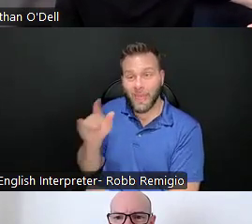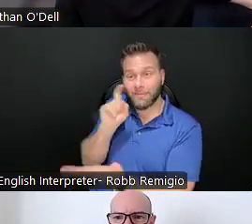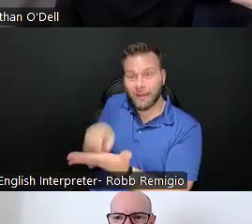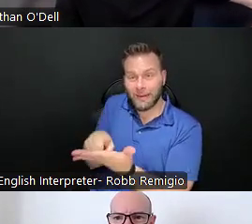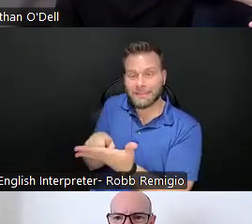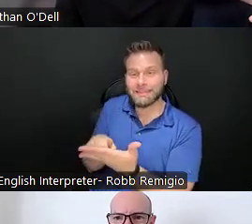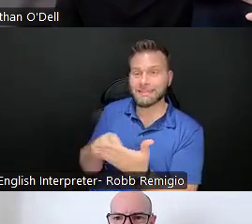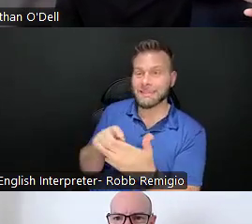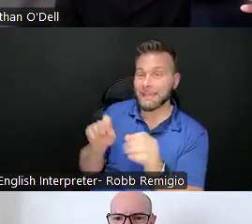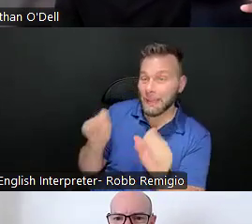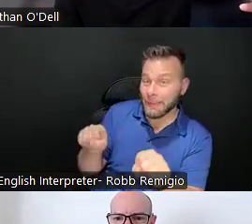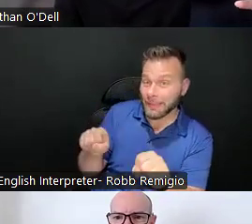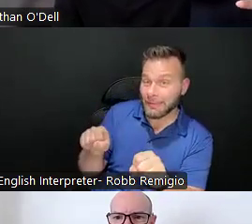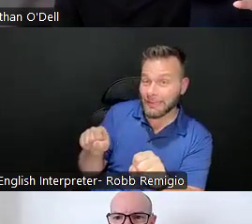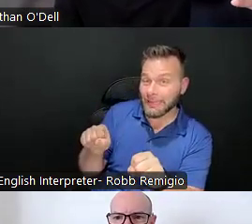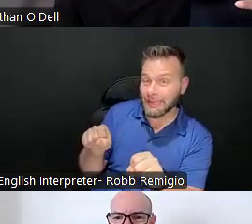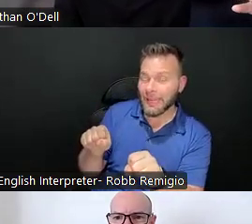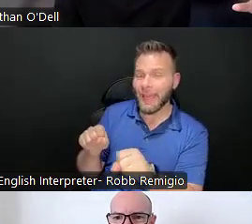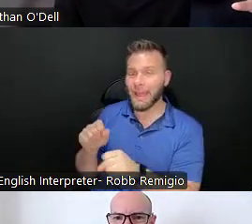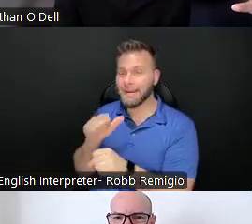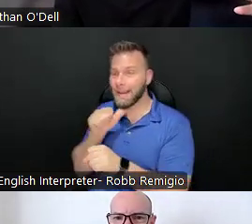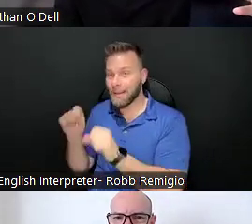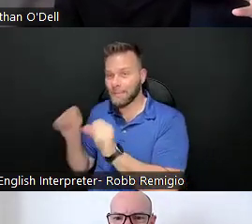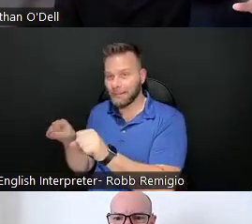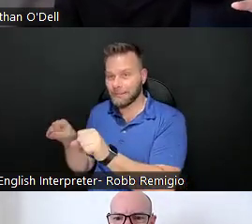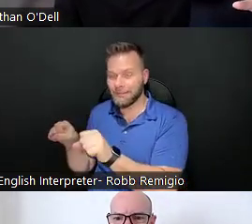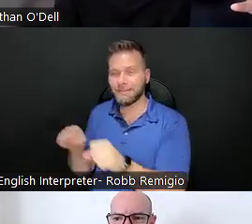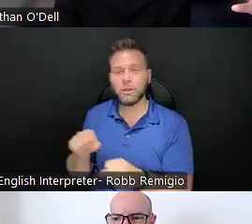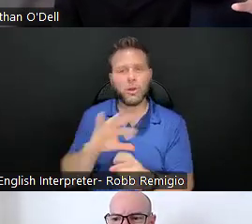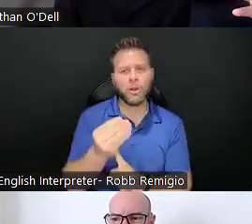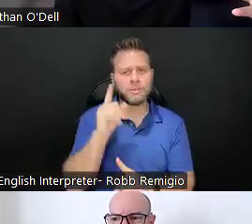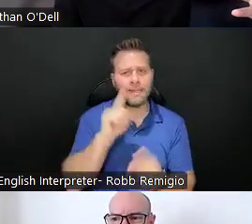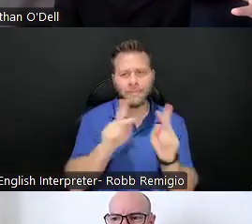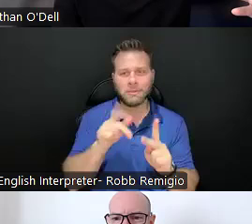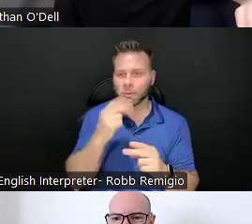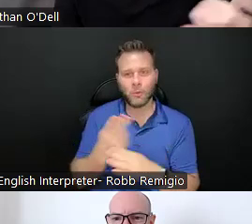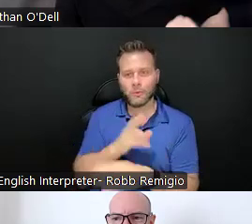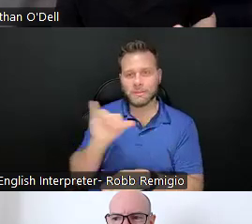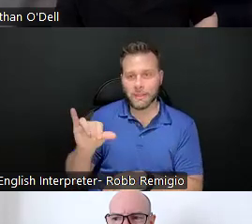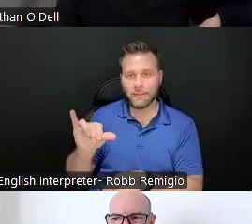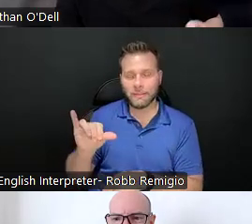term that denotes disability, inability of some kind. That is not how culturally